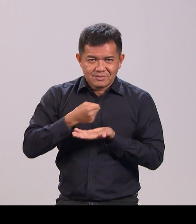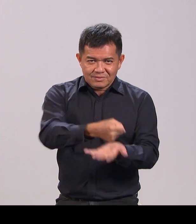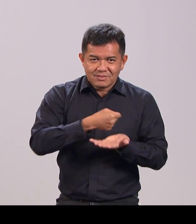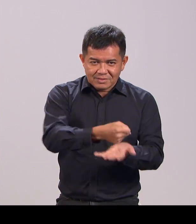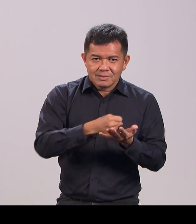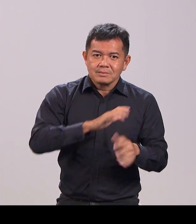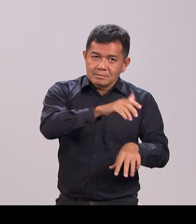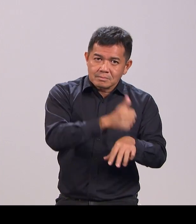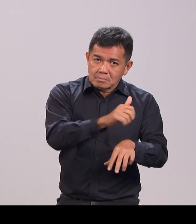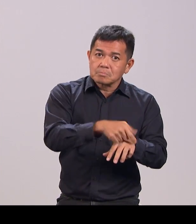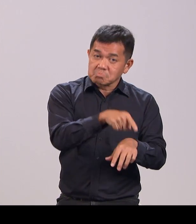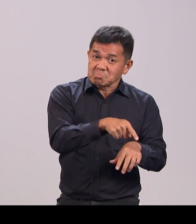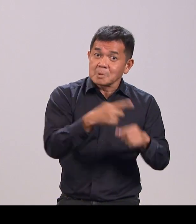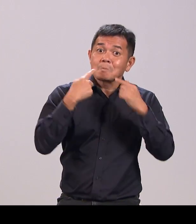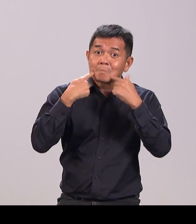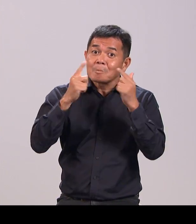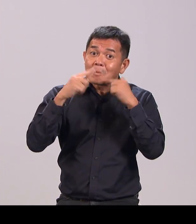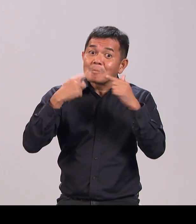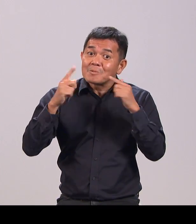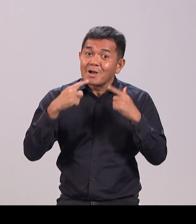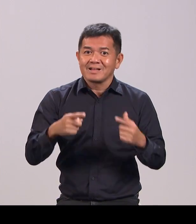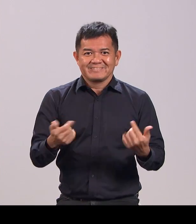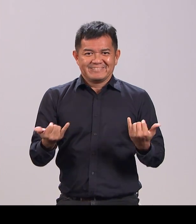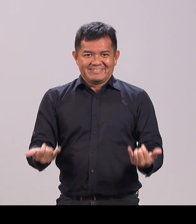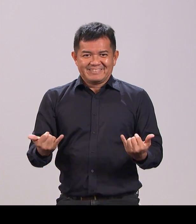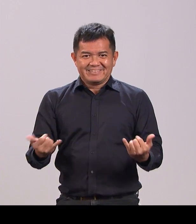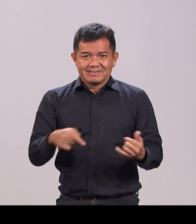Now, it's expanded to Block 73 and Block 79.